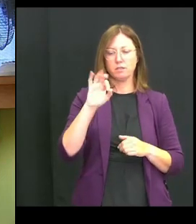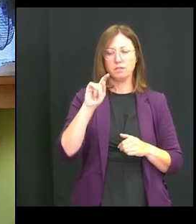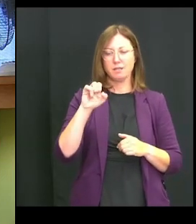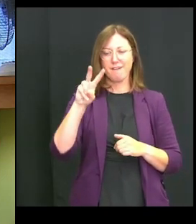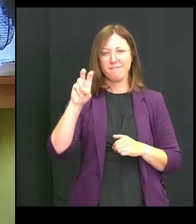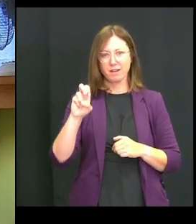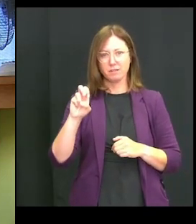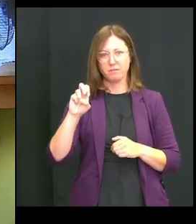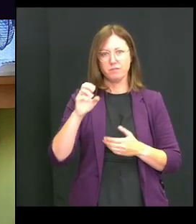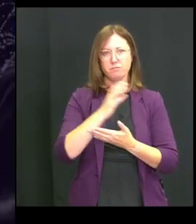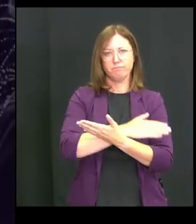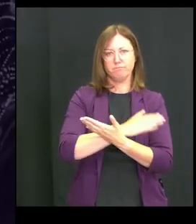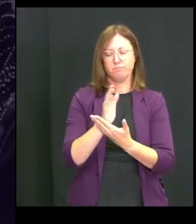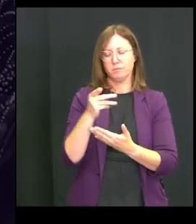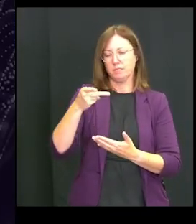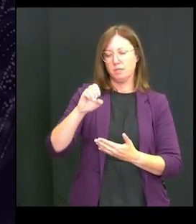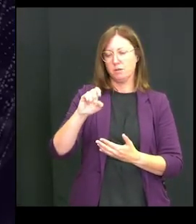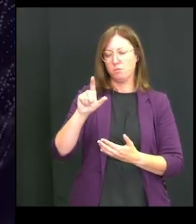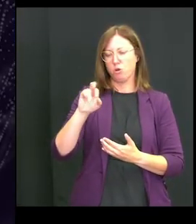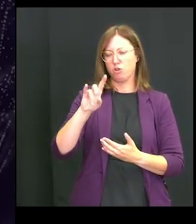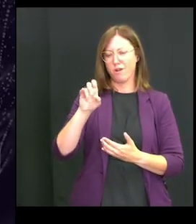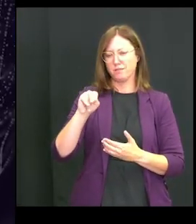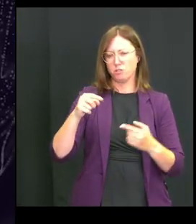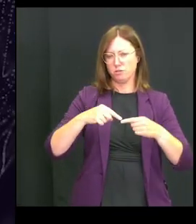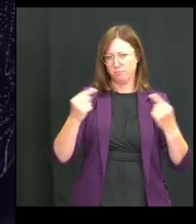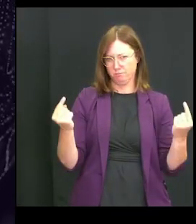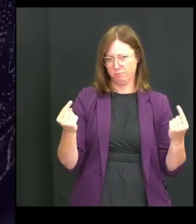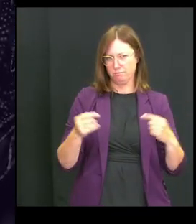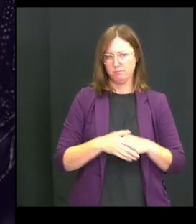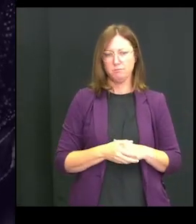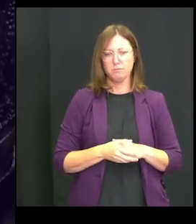And we can see this in Canada by using 'feeling thermometers".